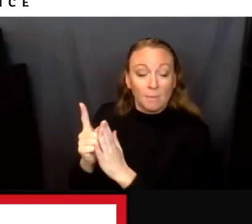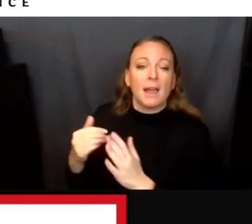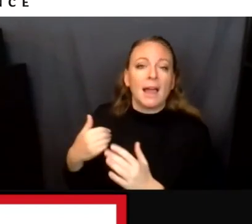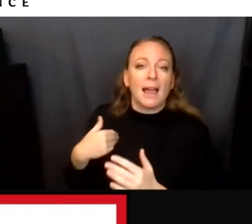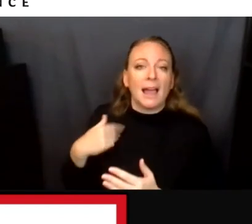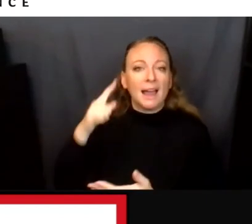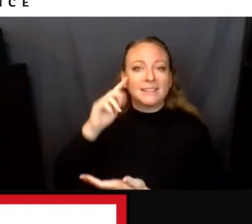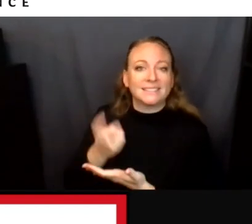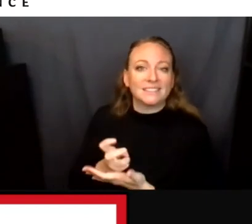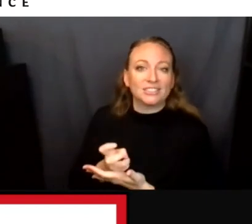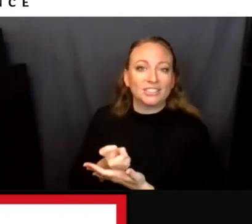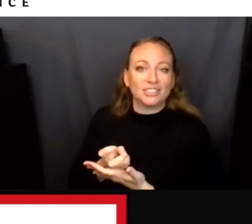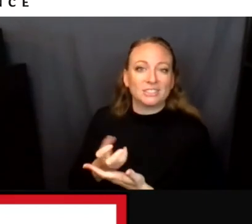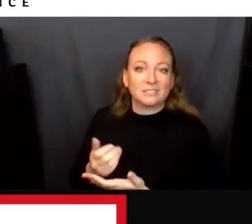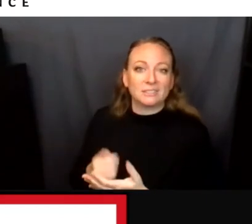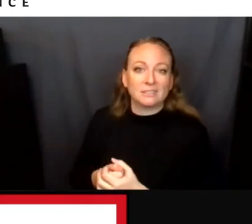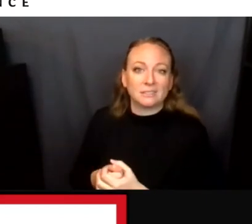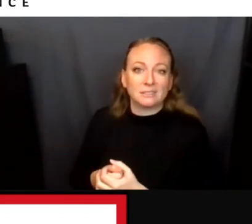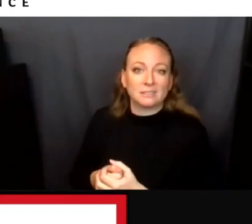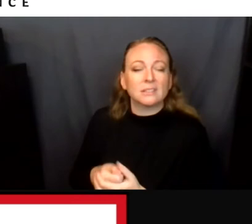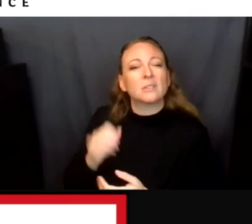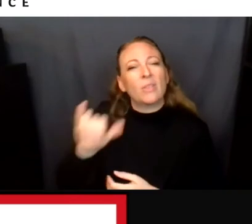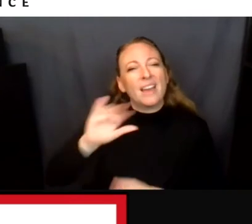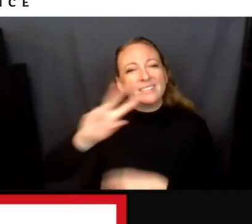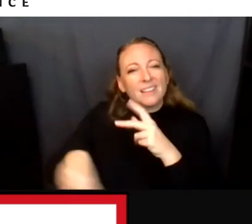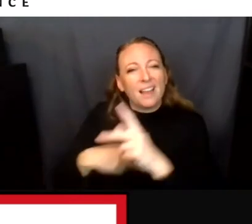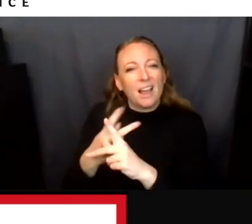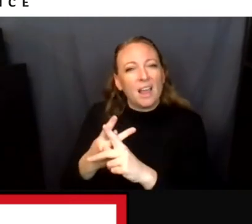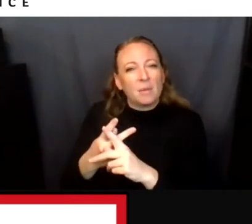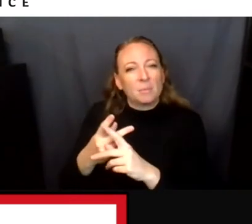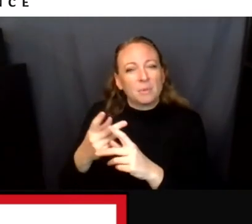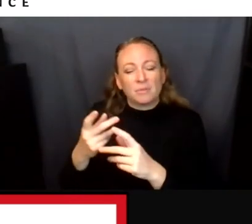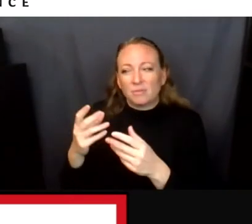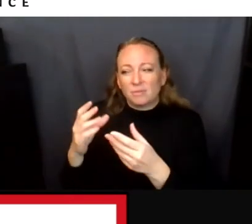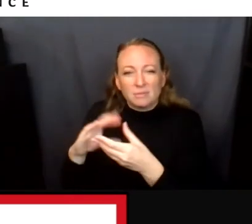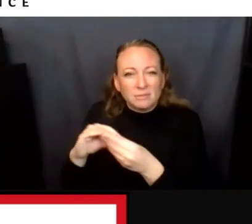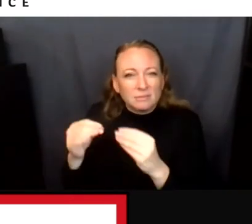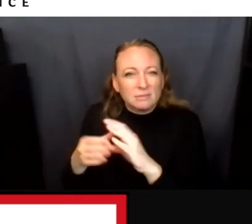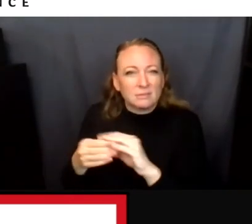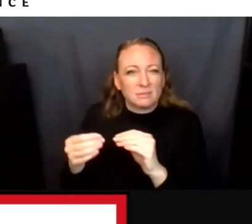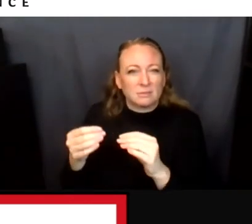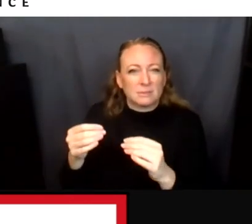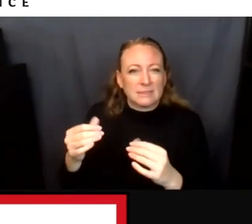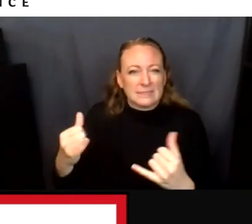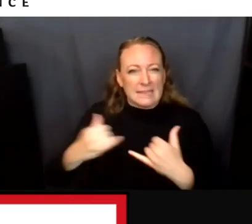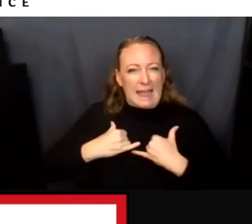And so that scar tissue stays with you. You can't get rid of it.